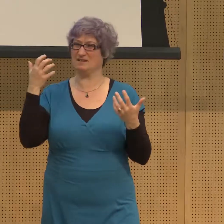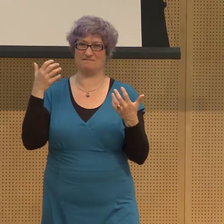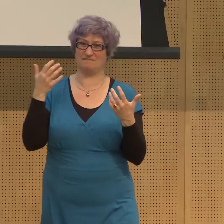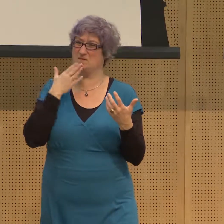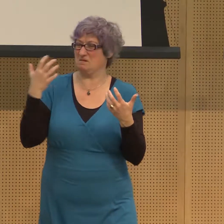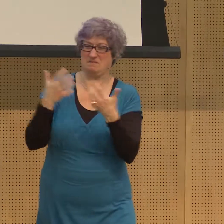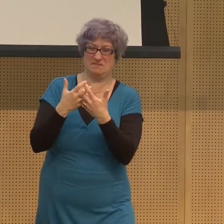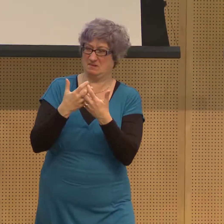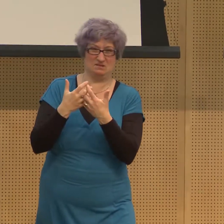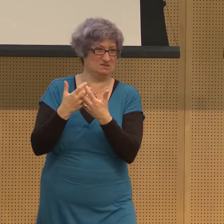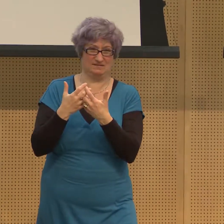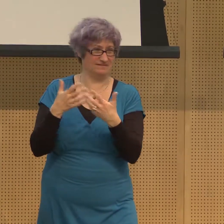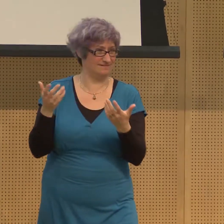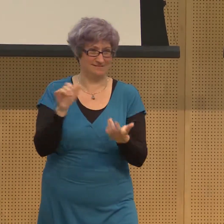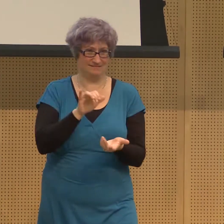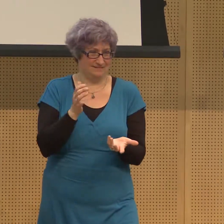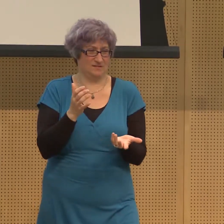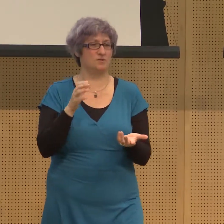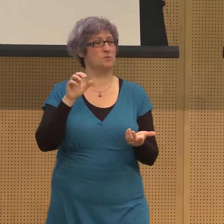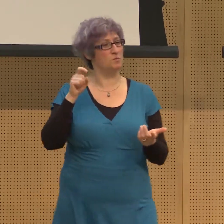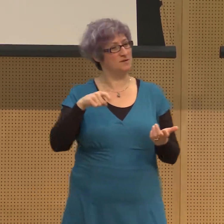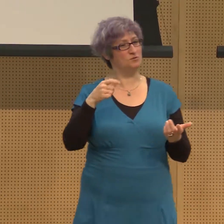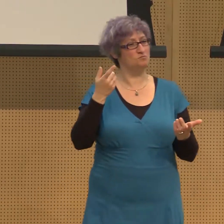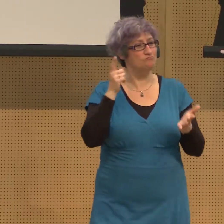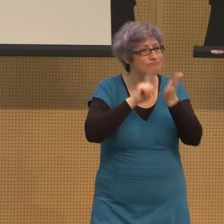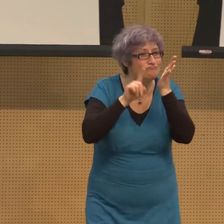that may not be the best fit for that student.